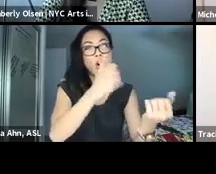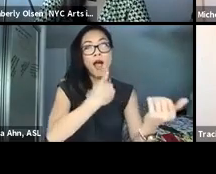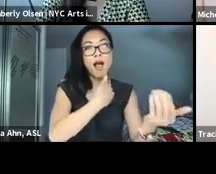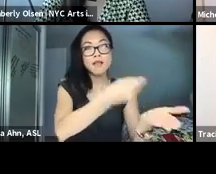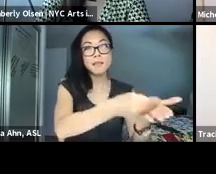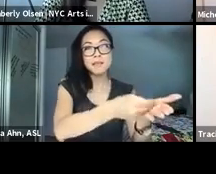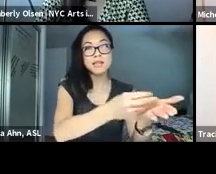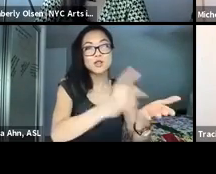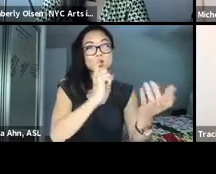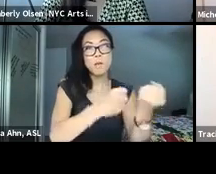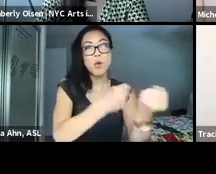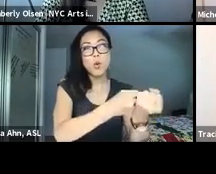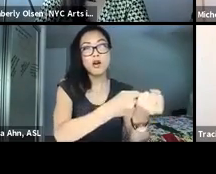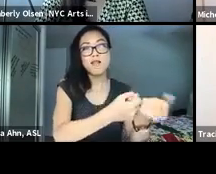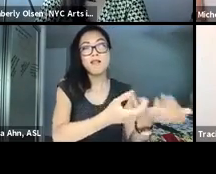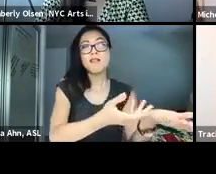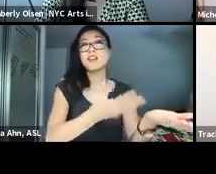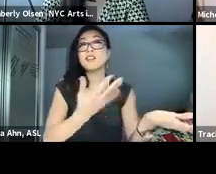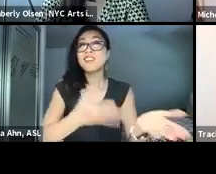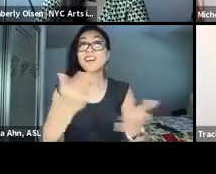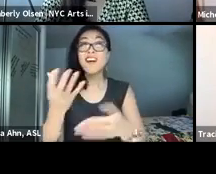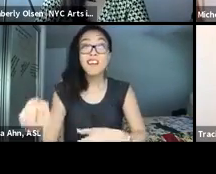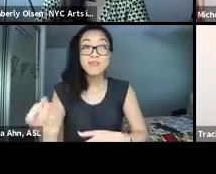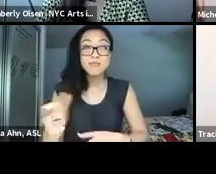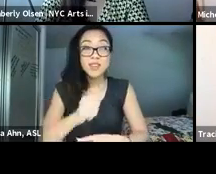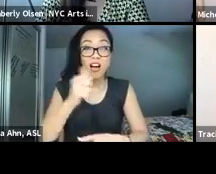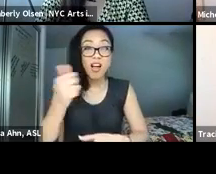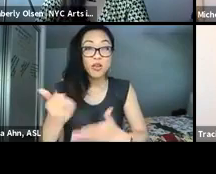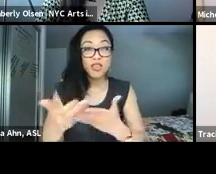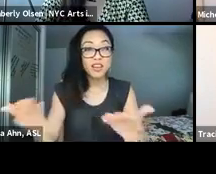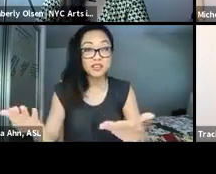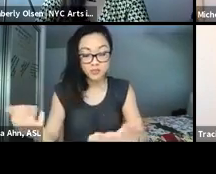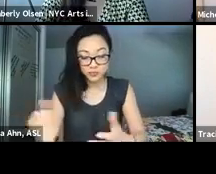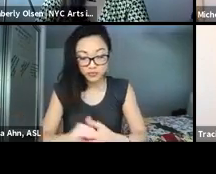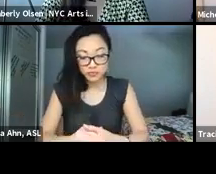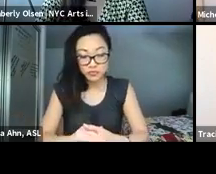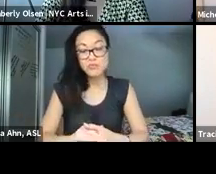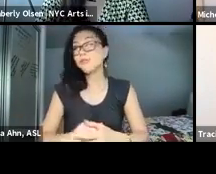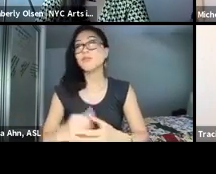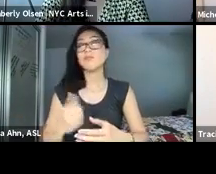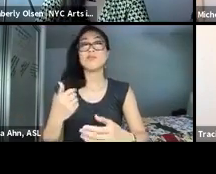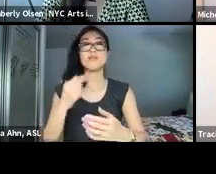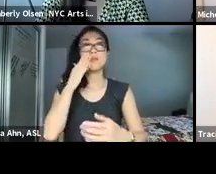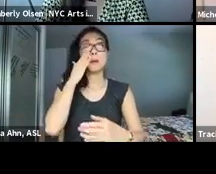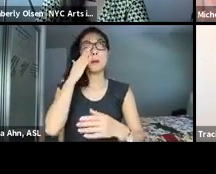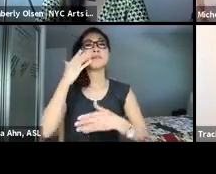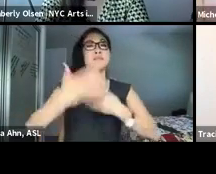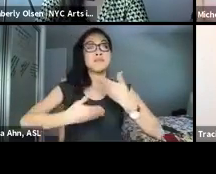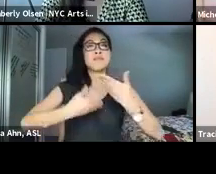to offer as much scholarship as we possibly can. We want people to dance if they want